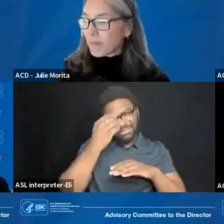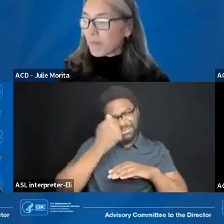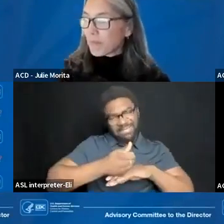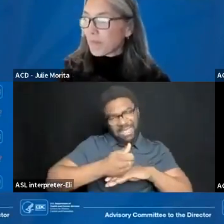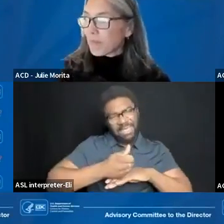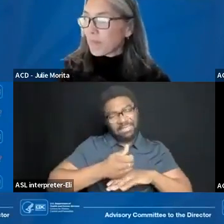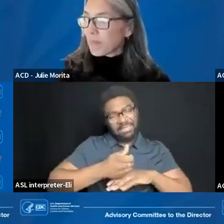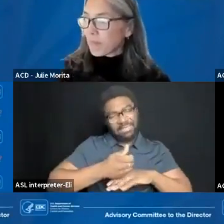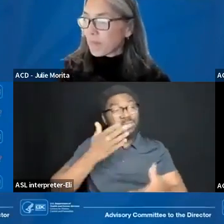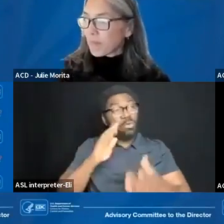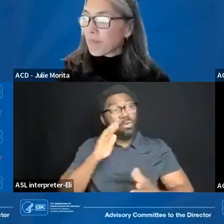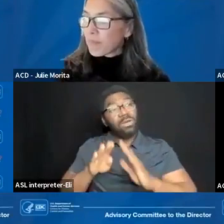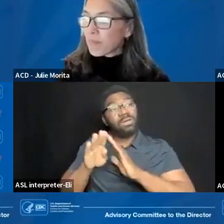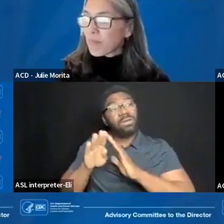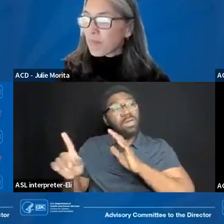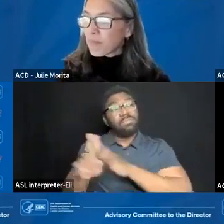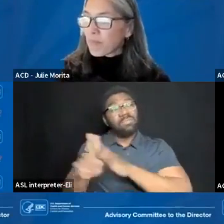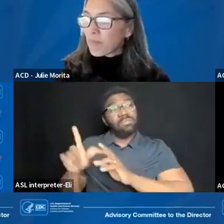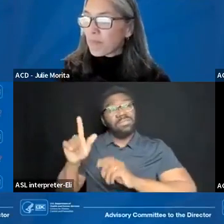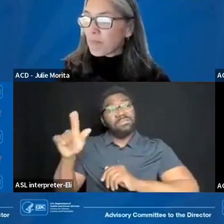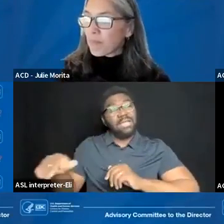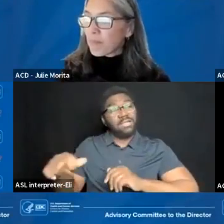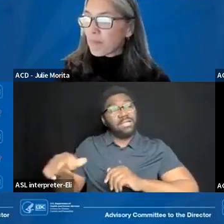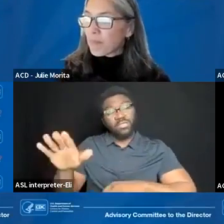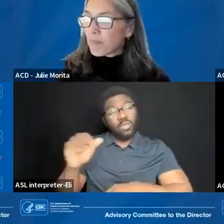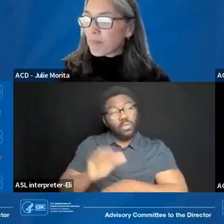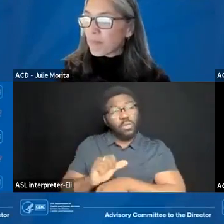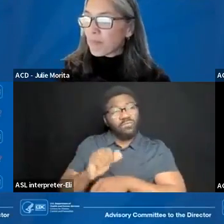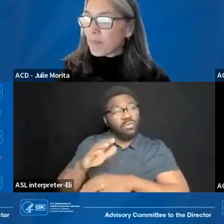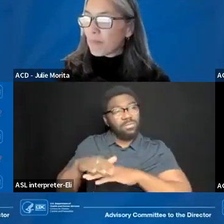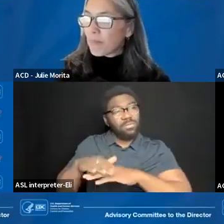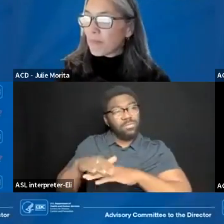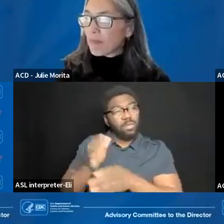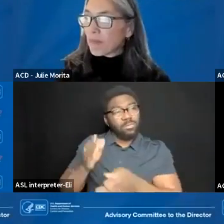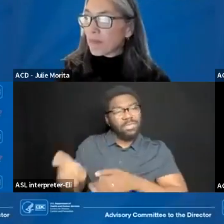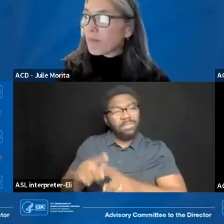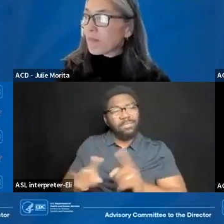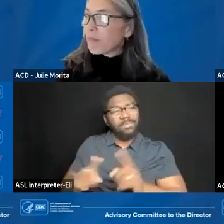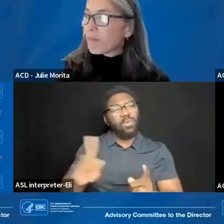on the work plans, where the discussions landed in terms